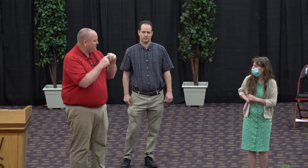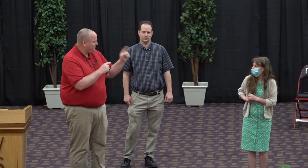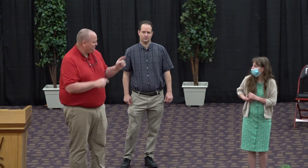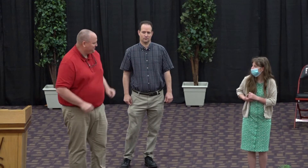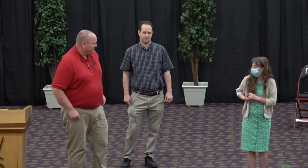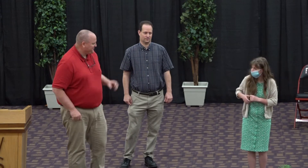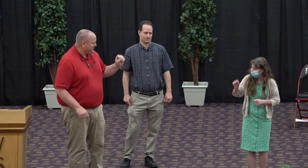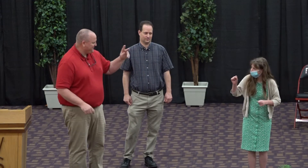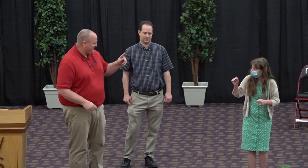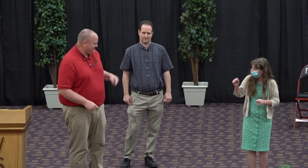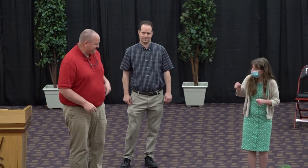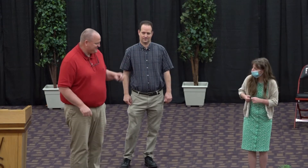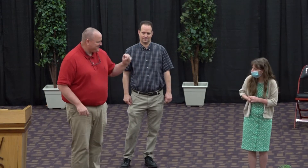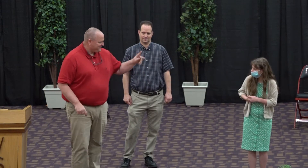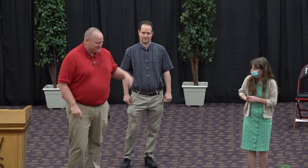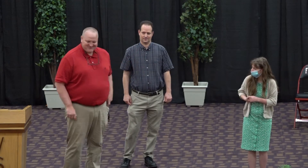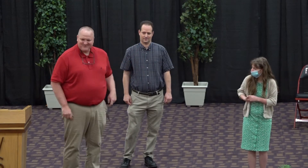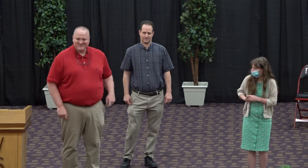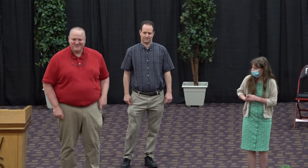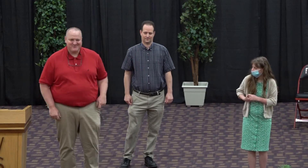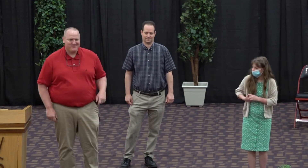I'm talking about you! Yeah. Ok.